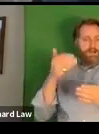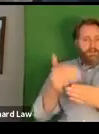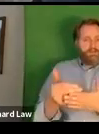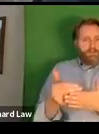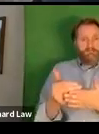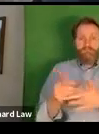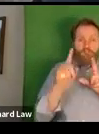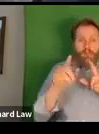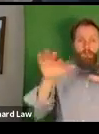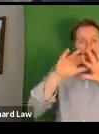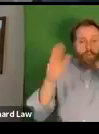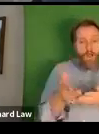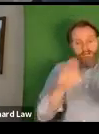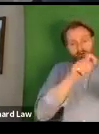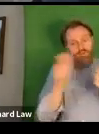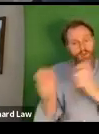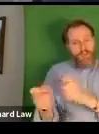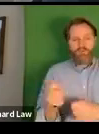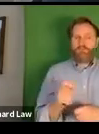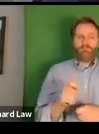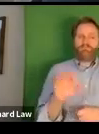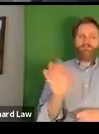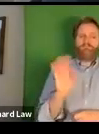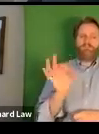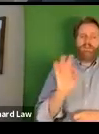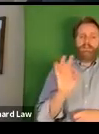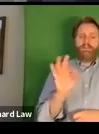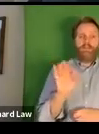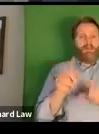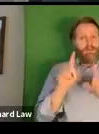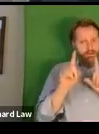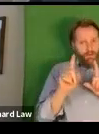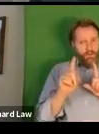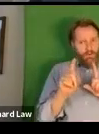and so for a lot of people you will still be vulnerable and you will still